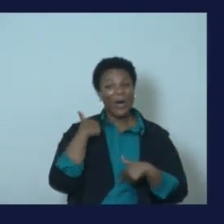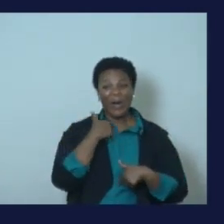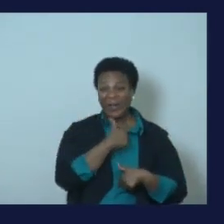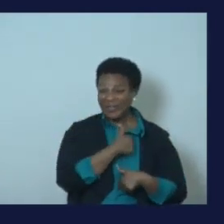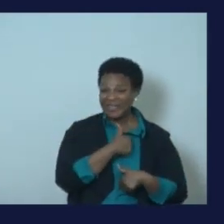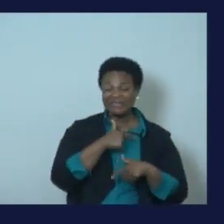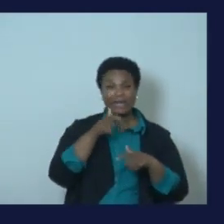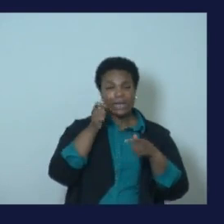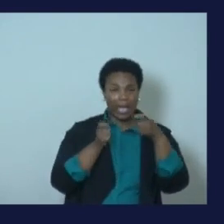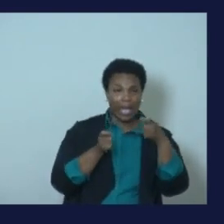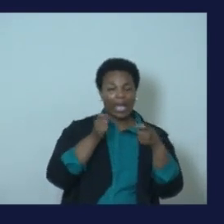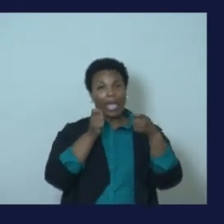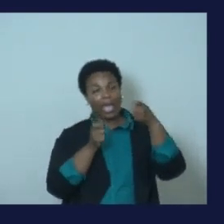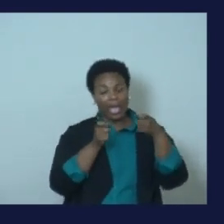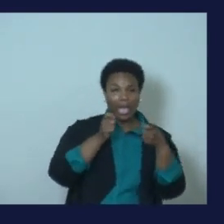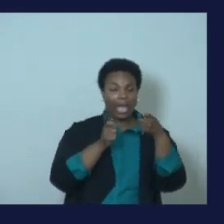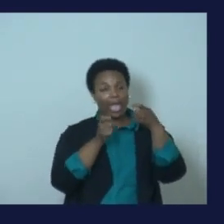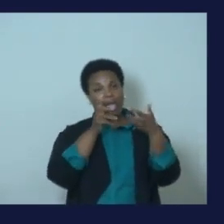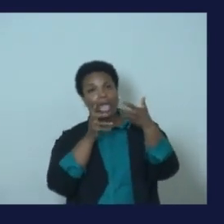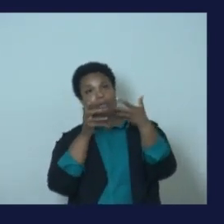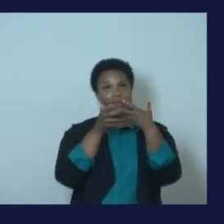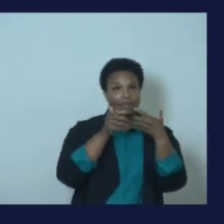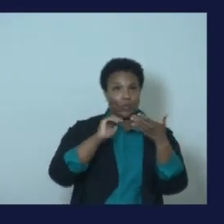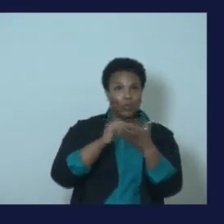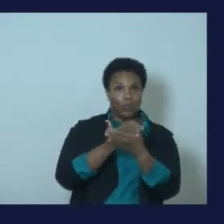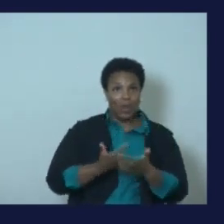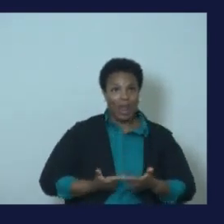IT’S CHALLENGING. IT’S A BEHAVIOR THAT I’M ADJUSTING TO.